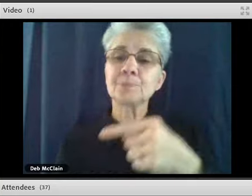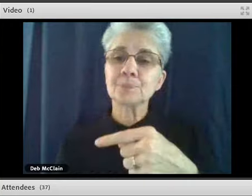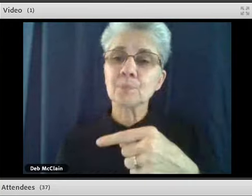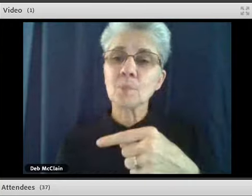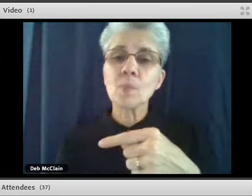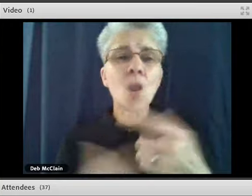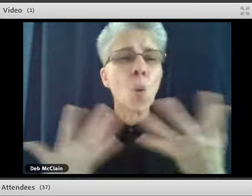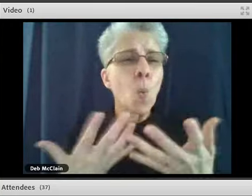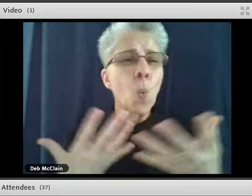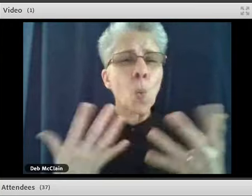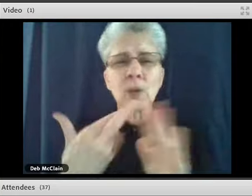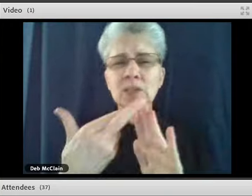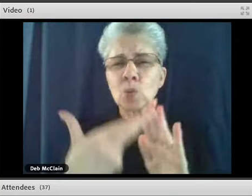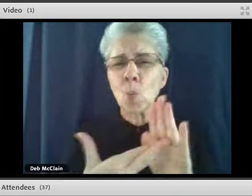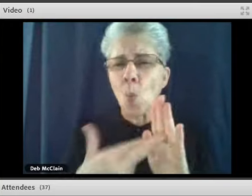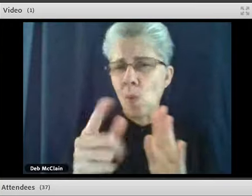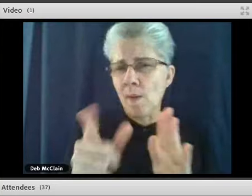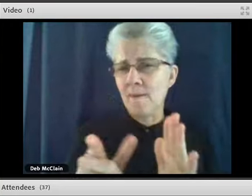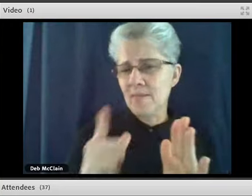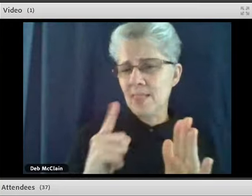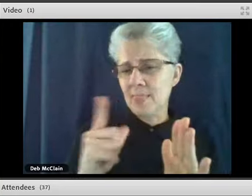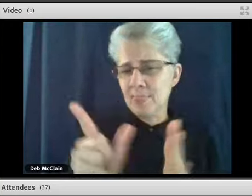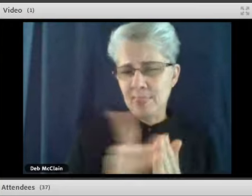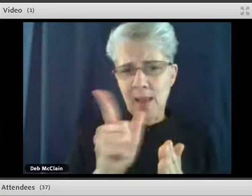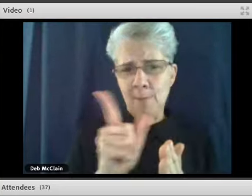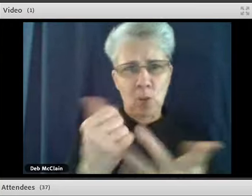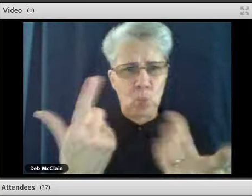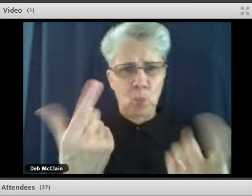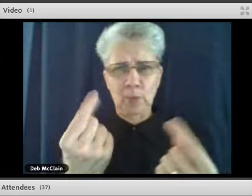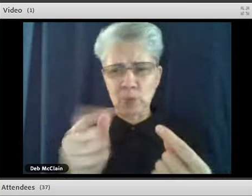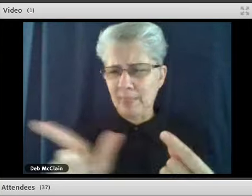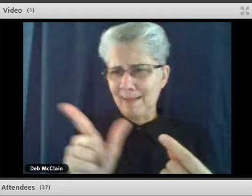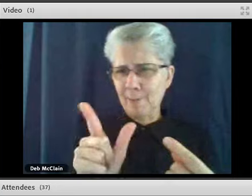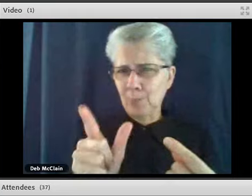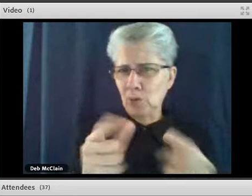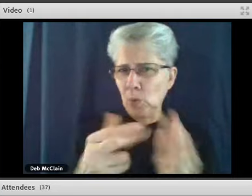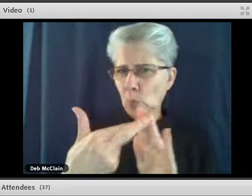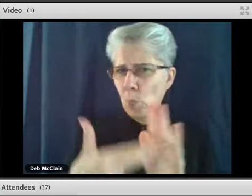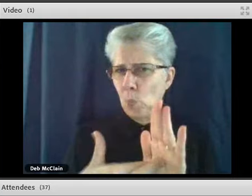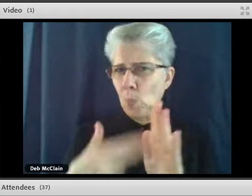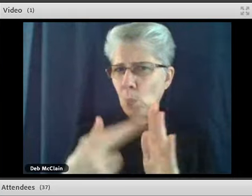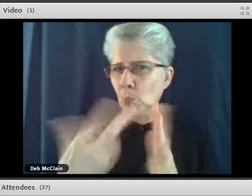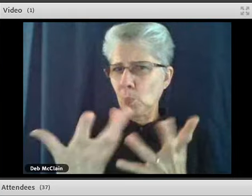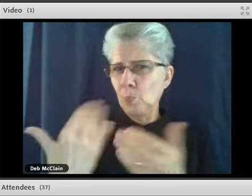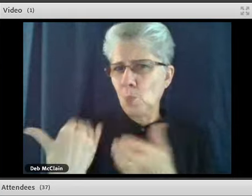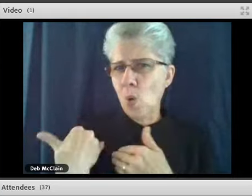So, what's the role of a library? You guys tell me. What do we do, in terms of accessibility?